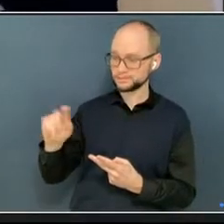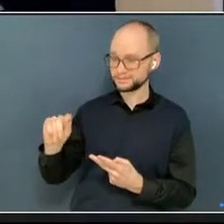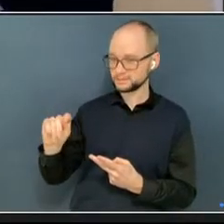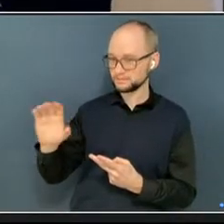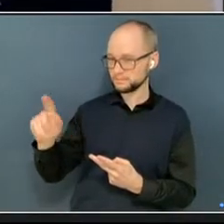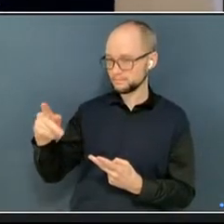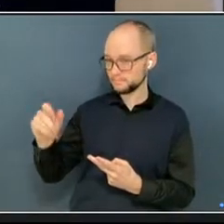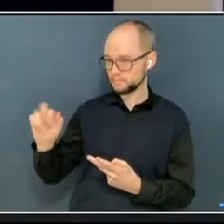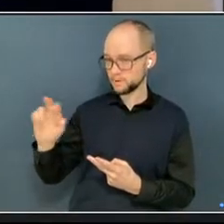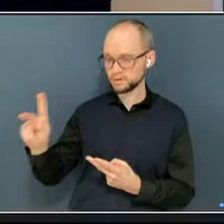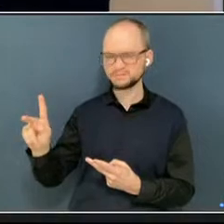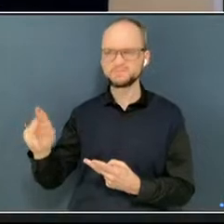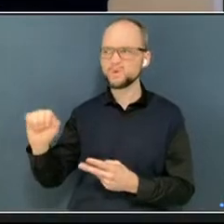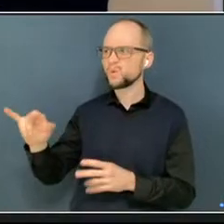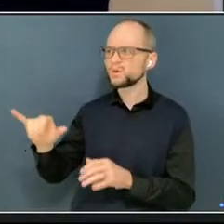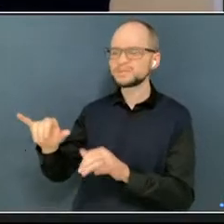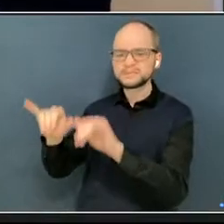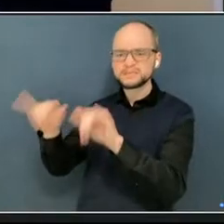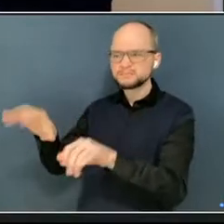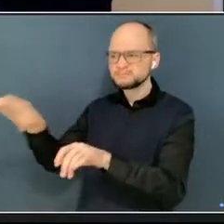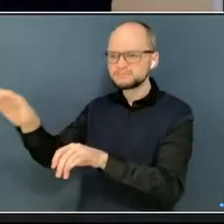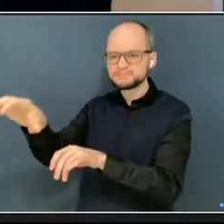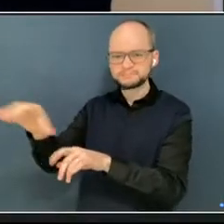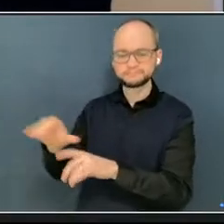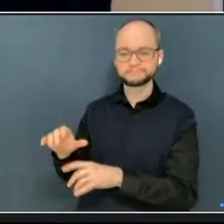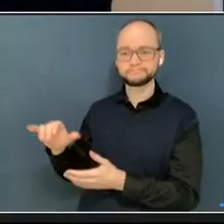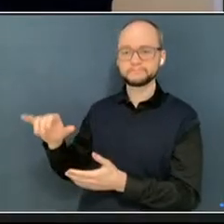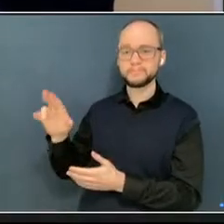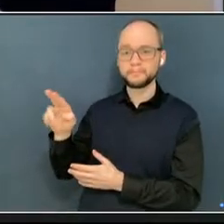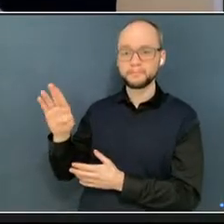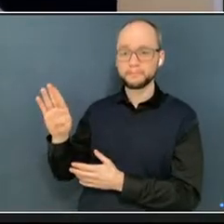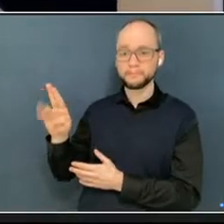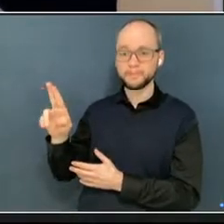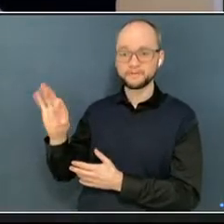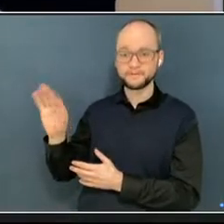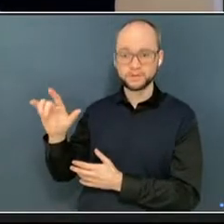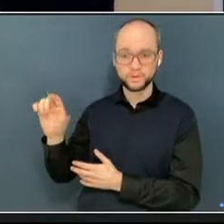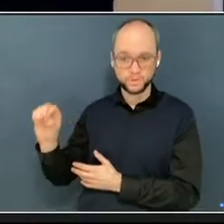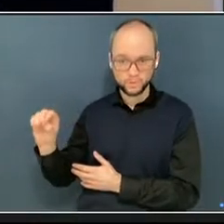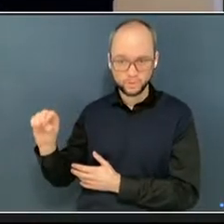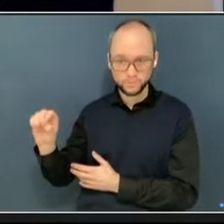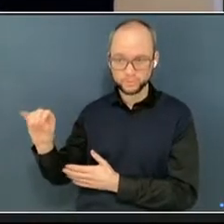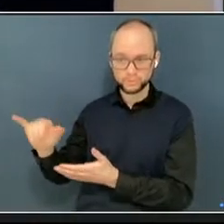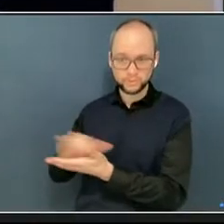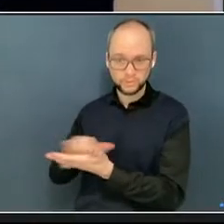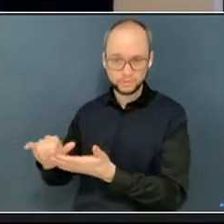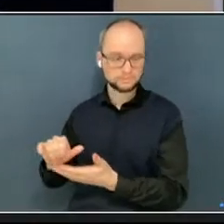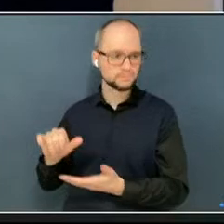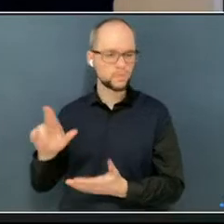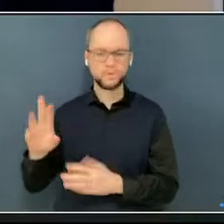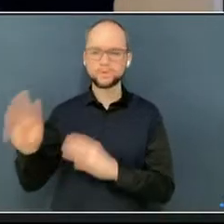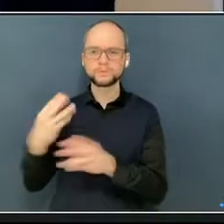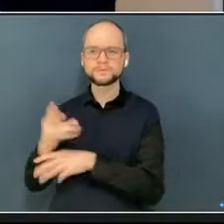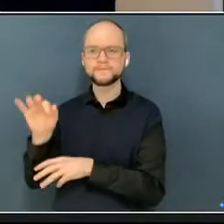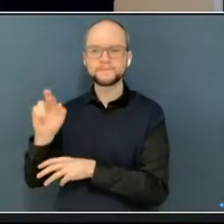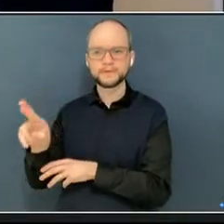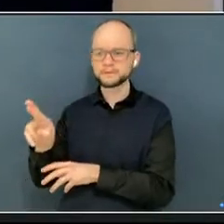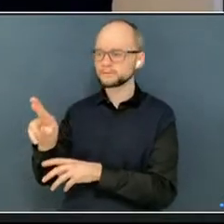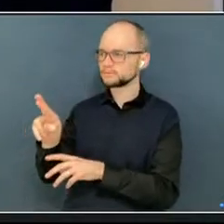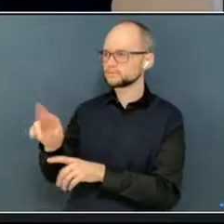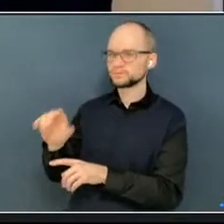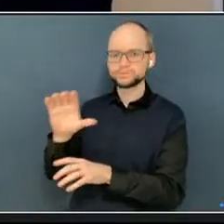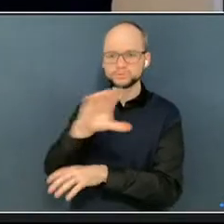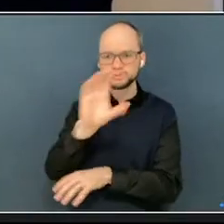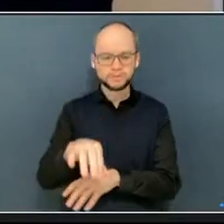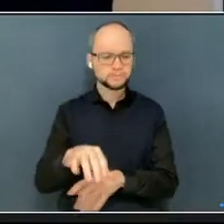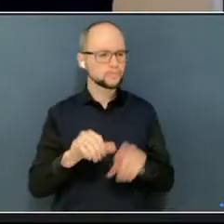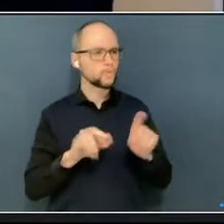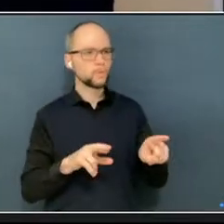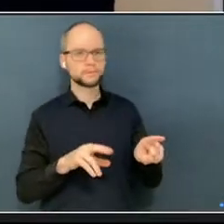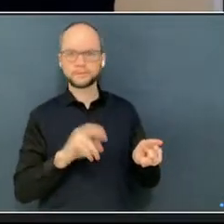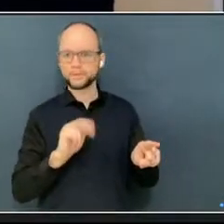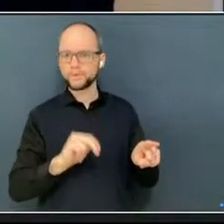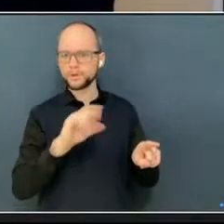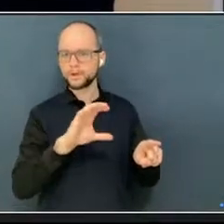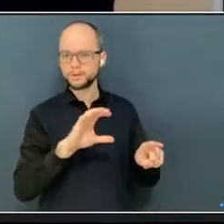long before there was a World's Fair in Chicago or a Vanderbilt estate in North Carolina there was a house, a farm,